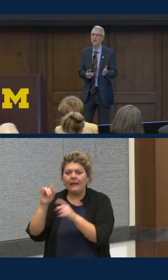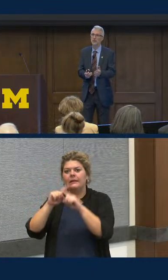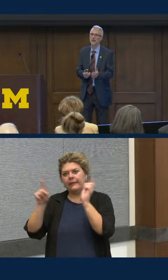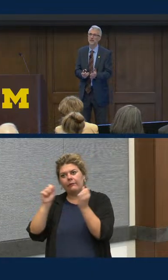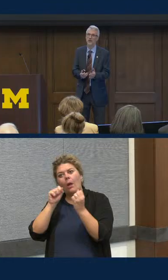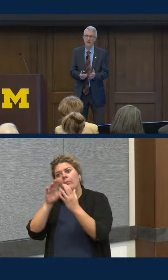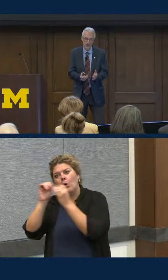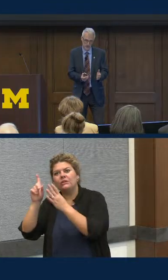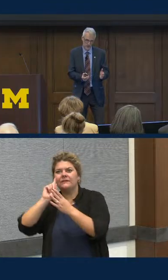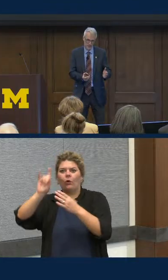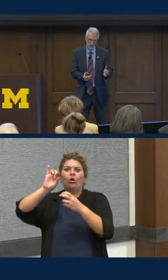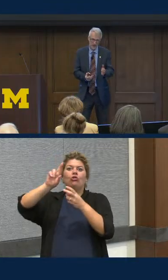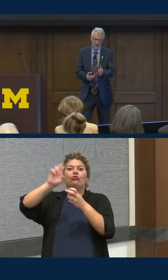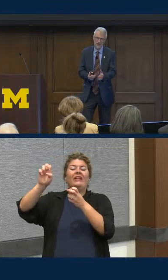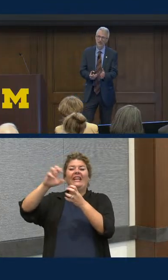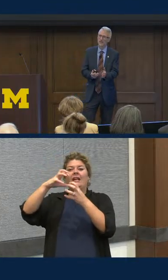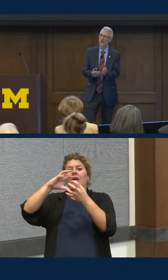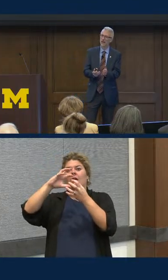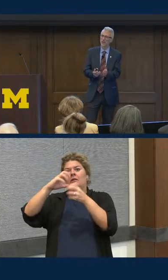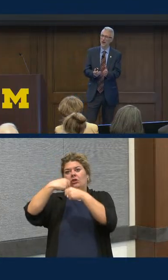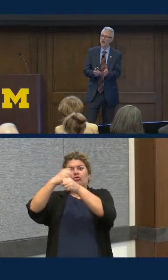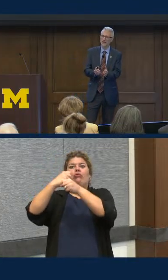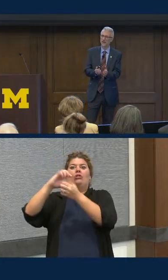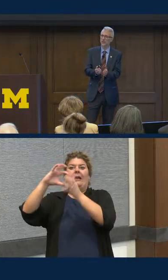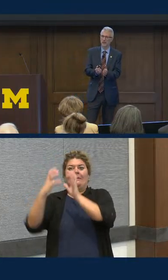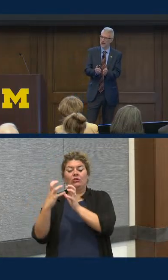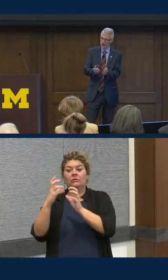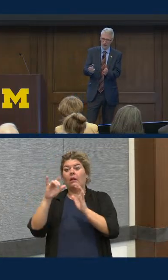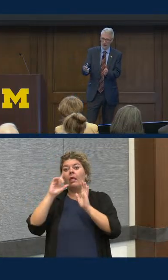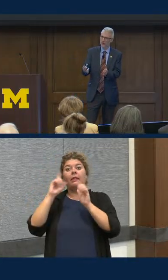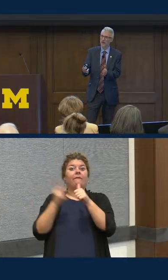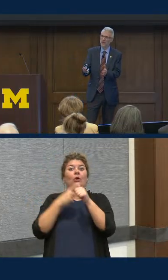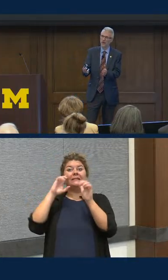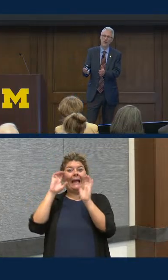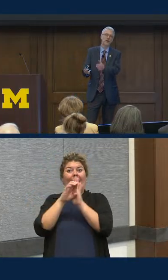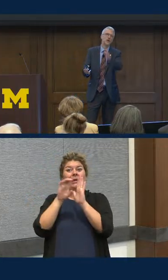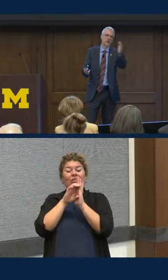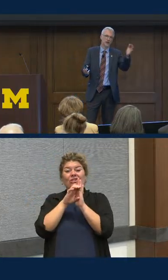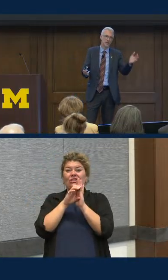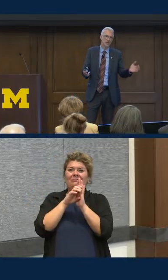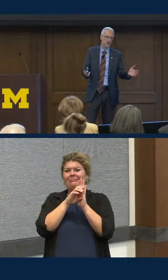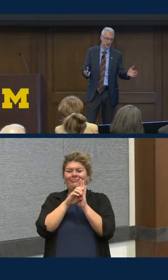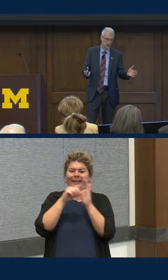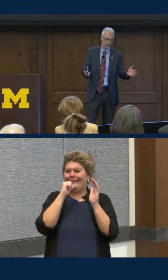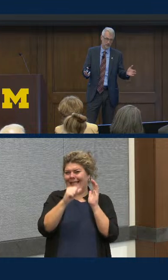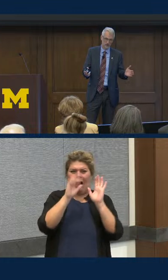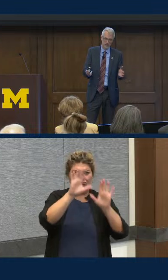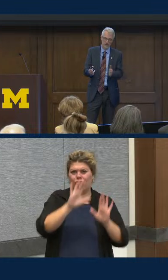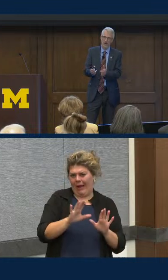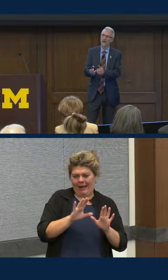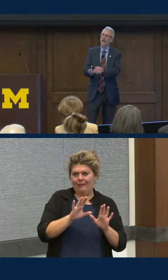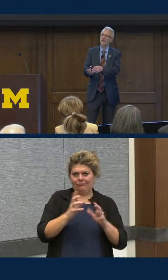reconstructed images. The images that come out initially will not agree very well with